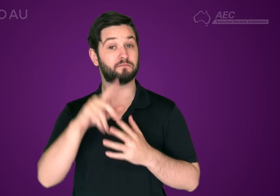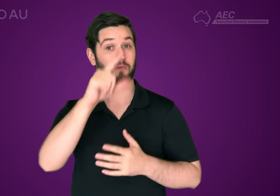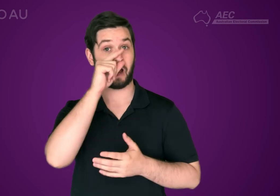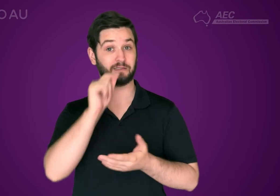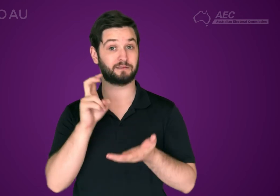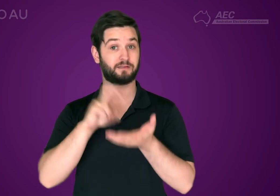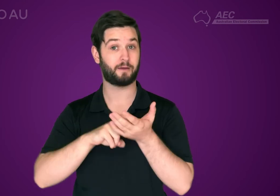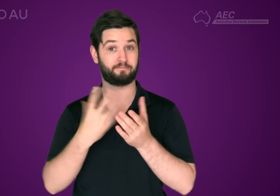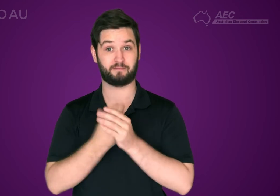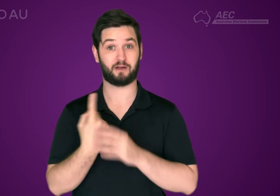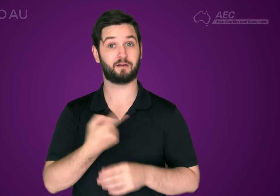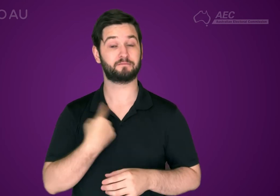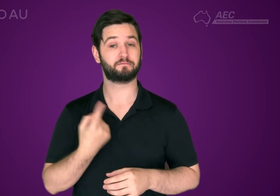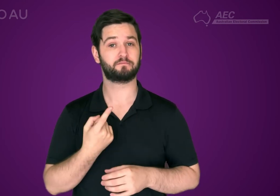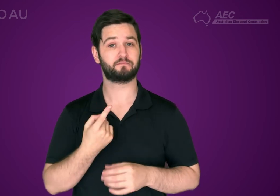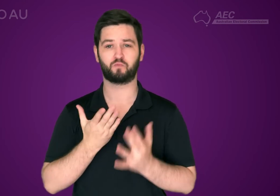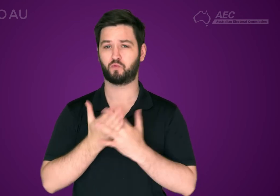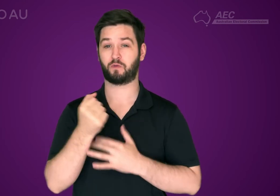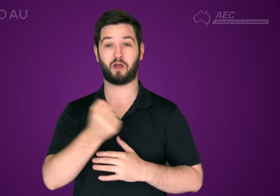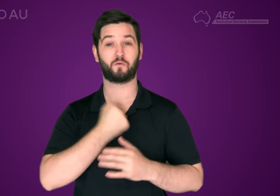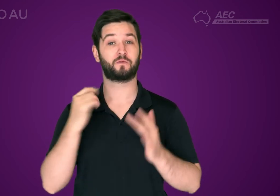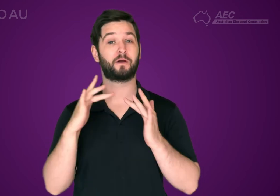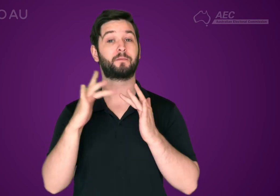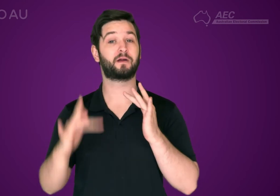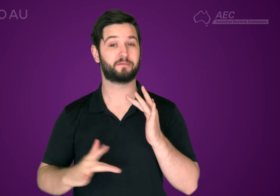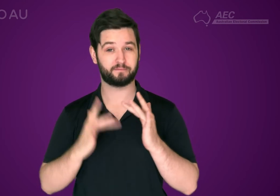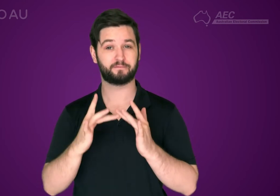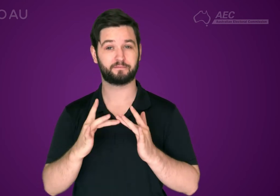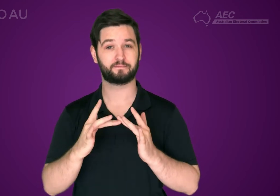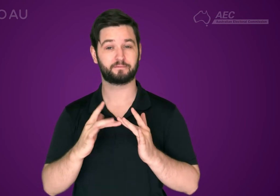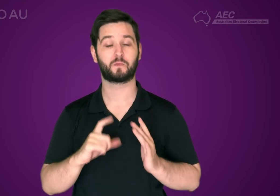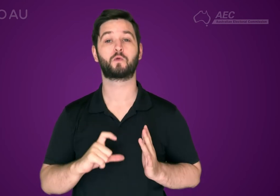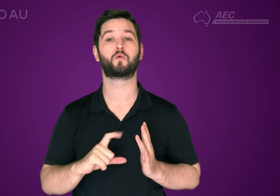you can sign up for a free account